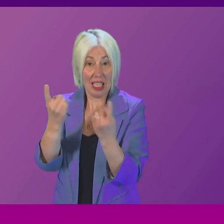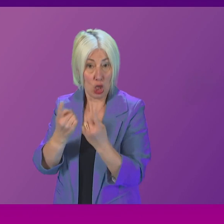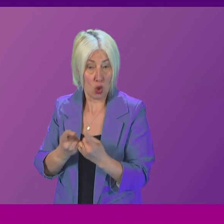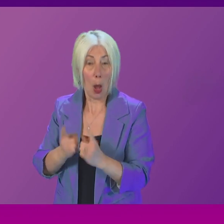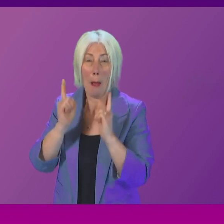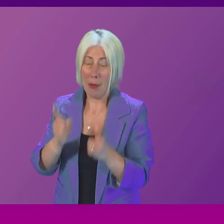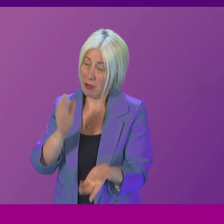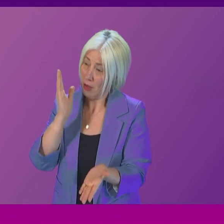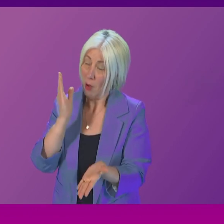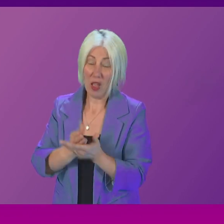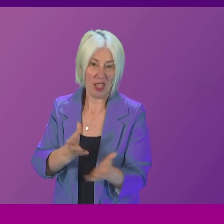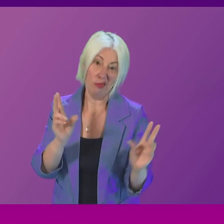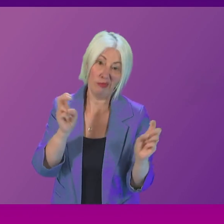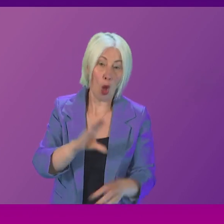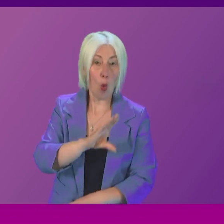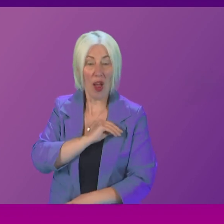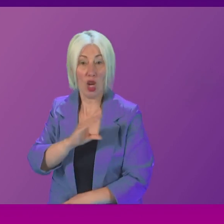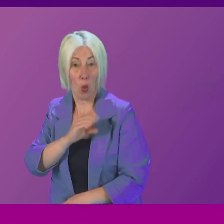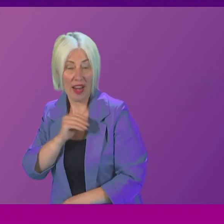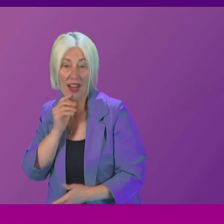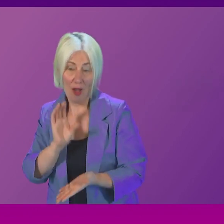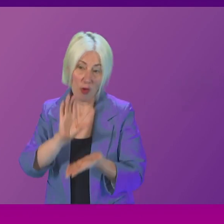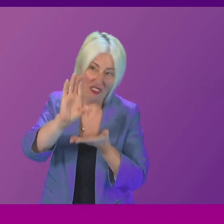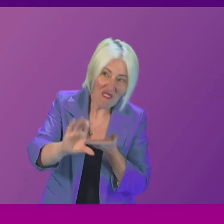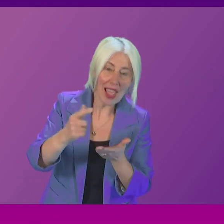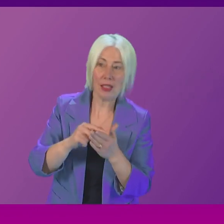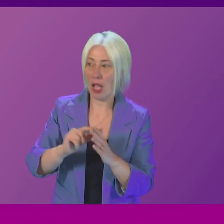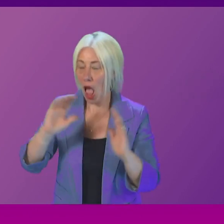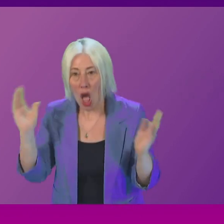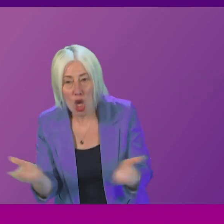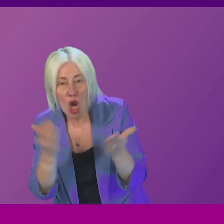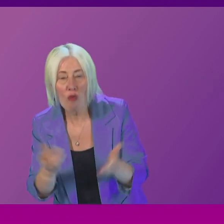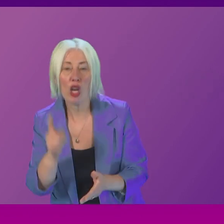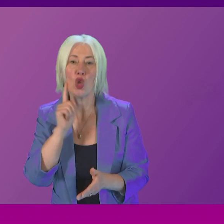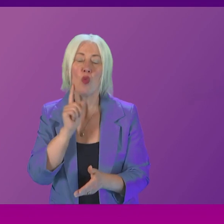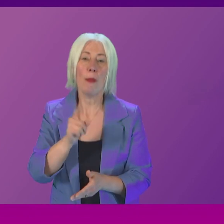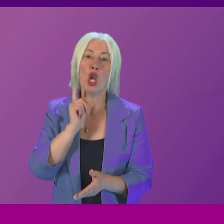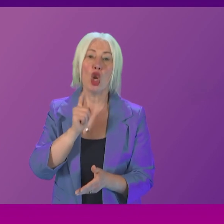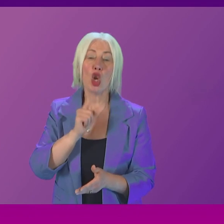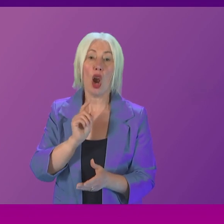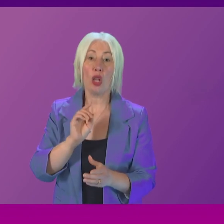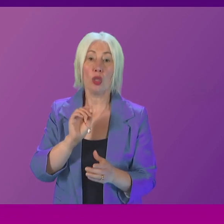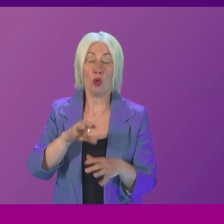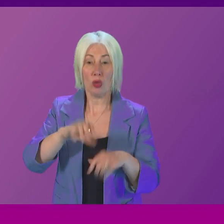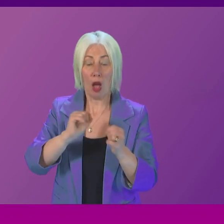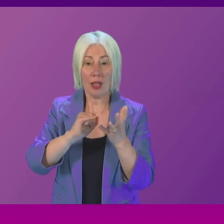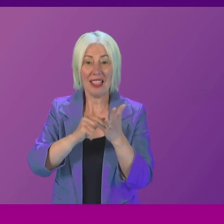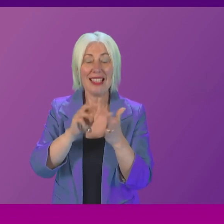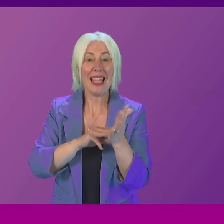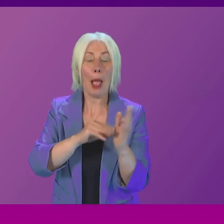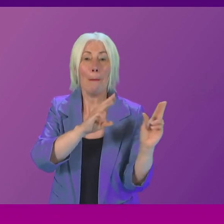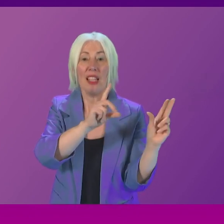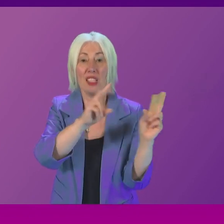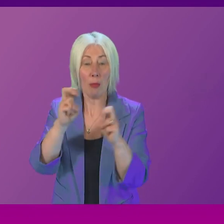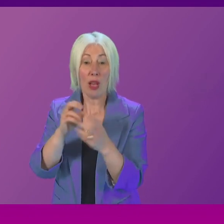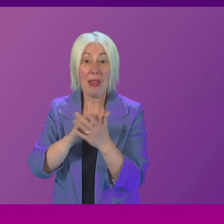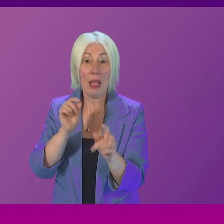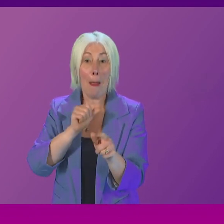The more we invest in encouraging girls into STEM subjects, the better it is for the economy